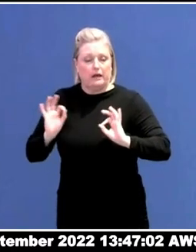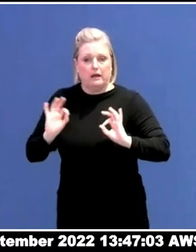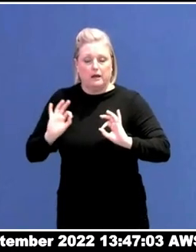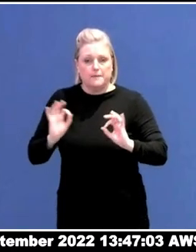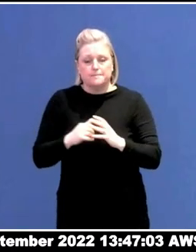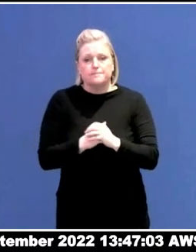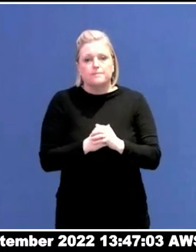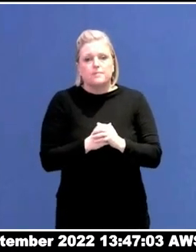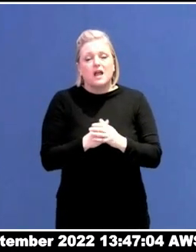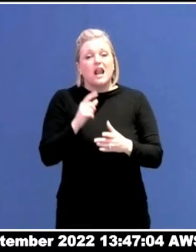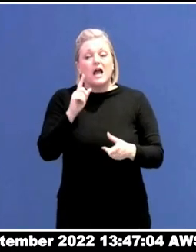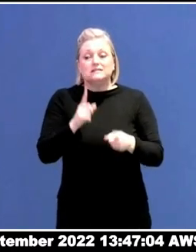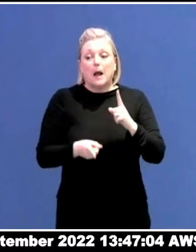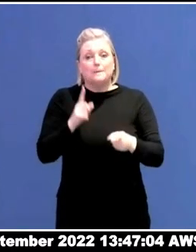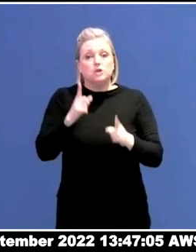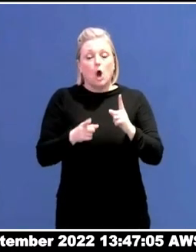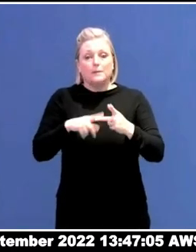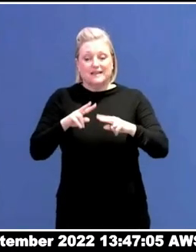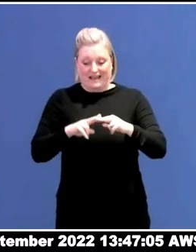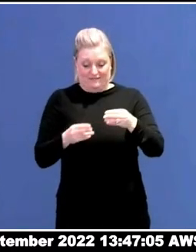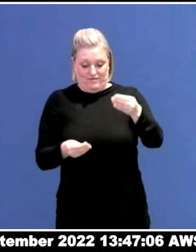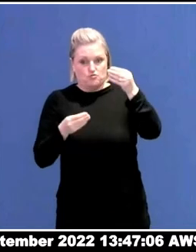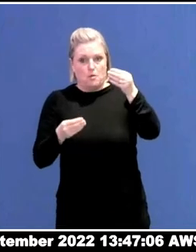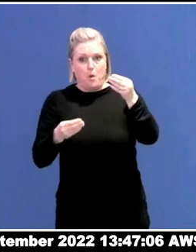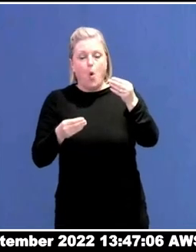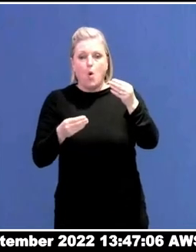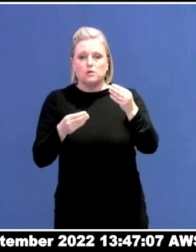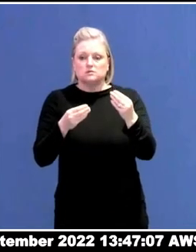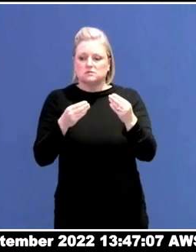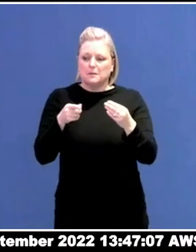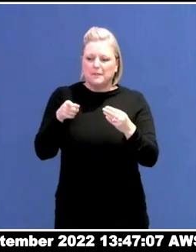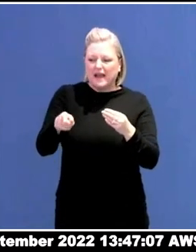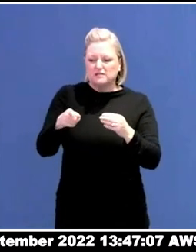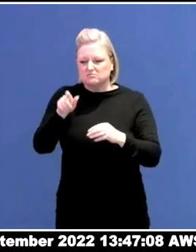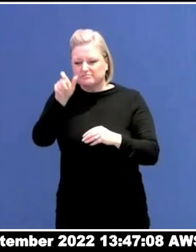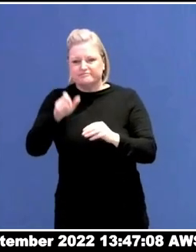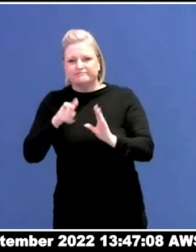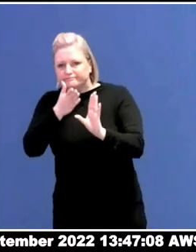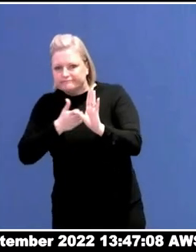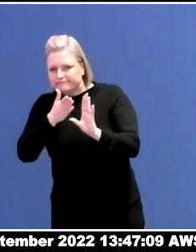specific programs or get assessed further." And the prison won't act on it.